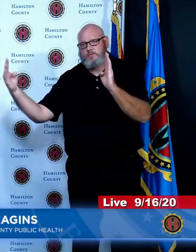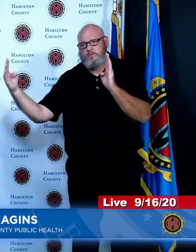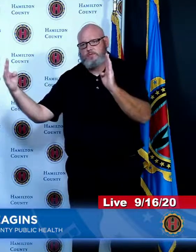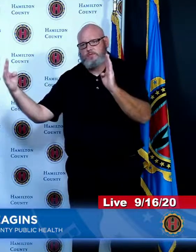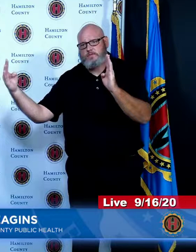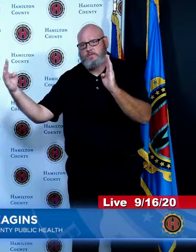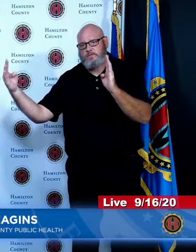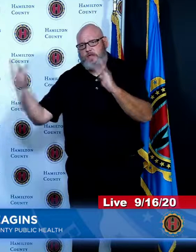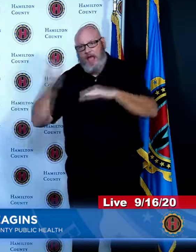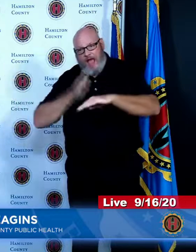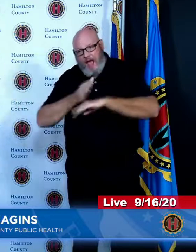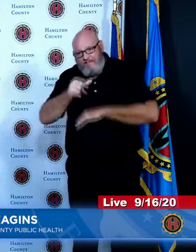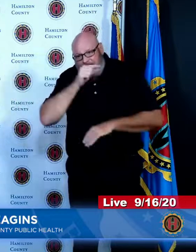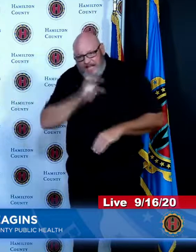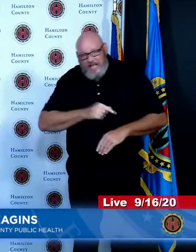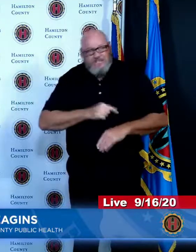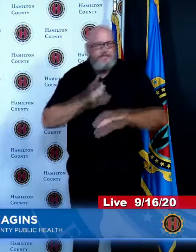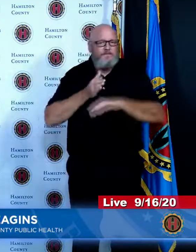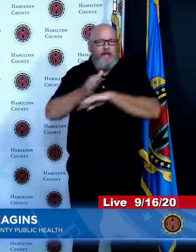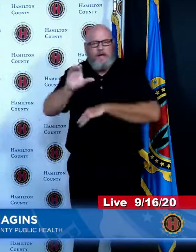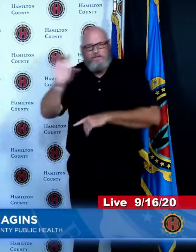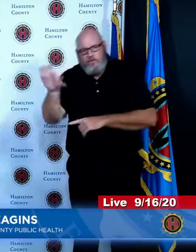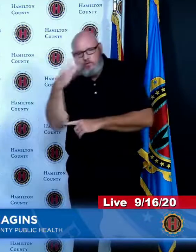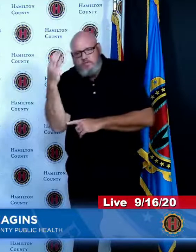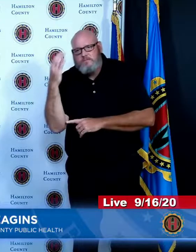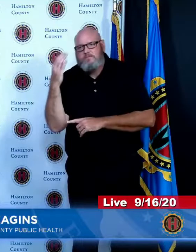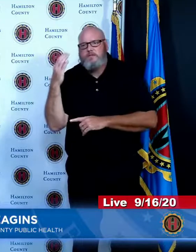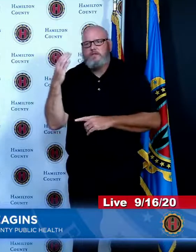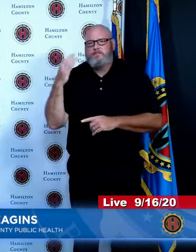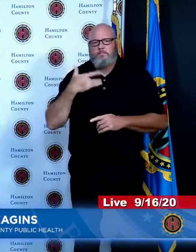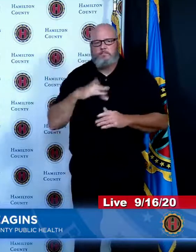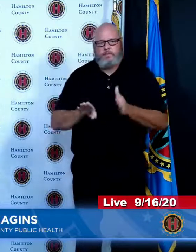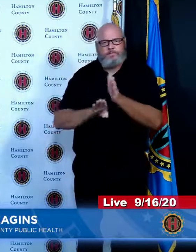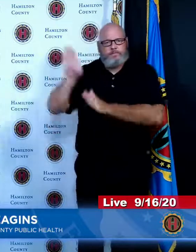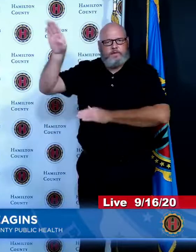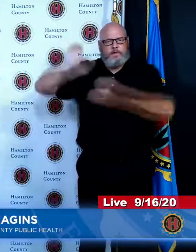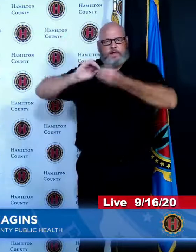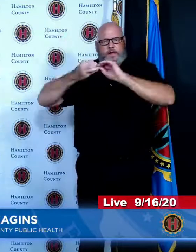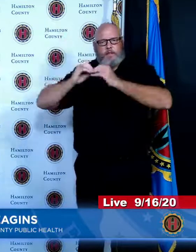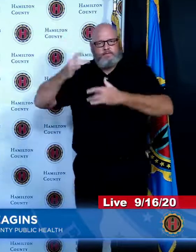Christmas especially in January so we tend to see our peaks sort of after the first year but it's still important